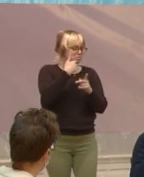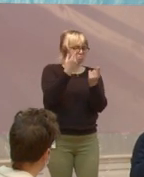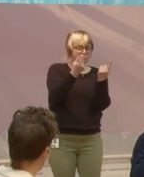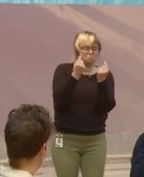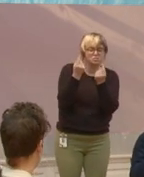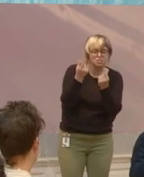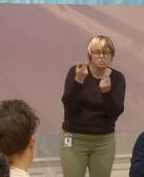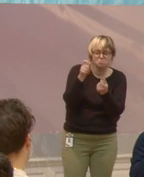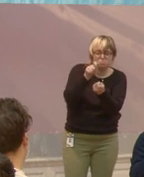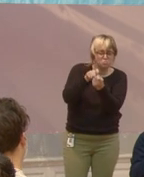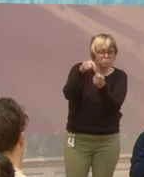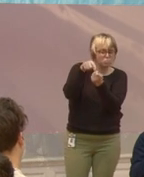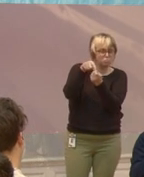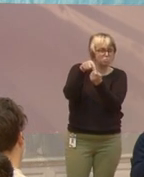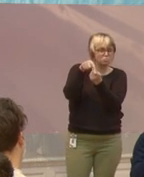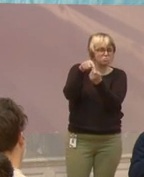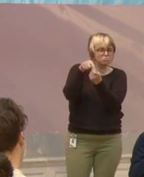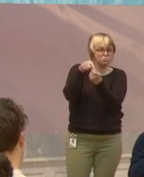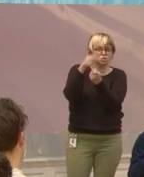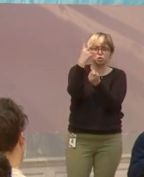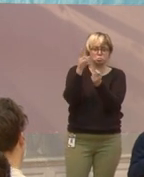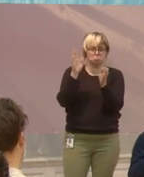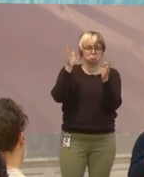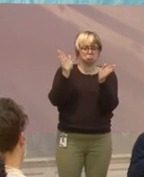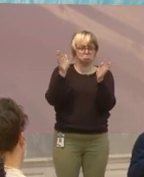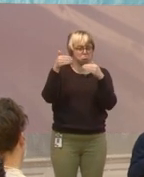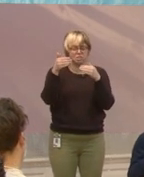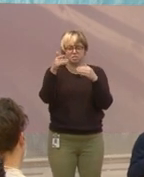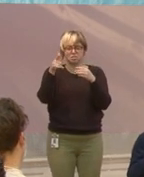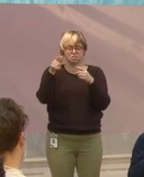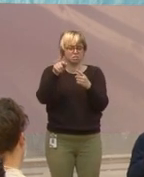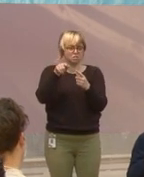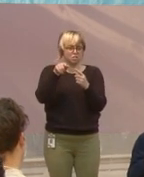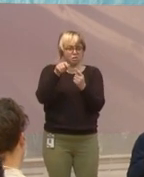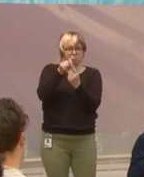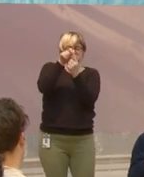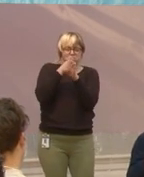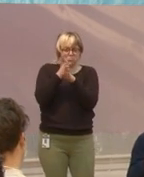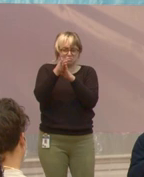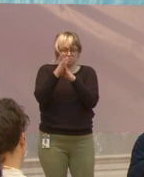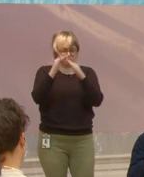like, a two dimensional proscenium plane started to feel